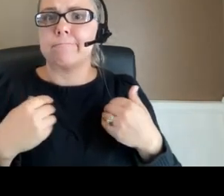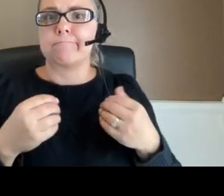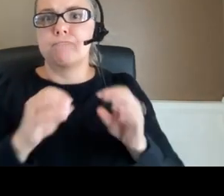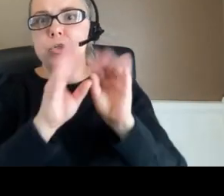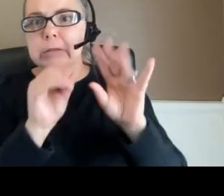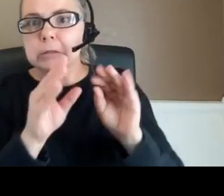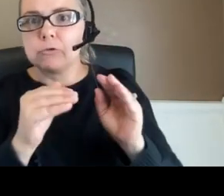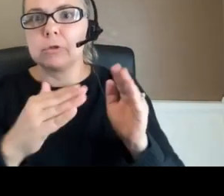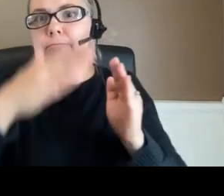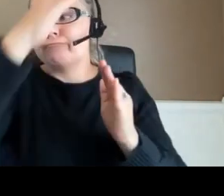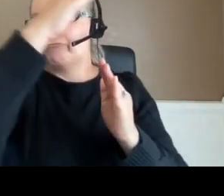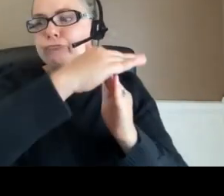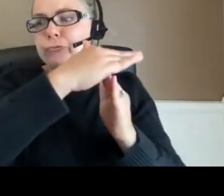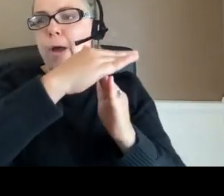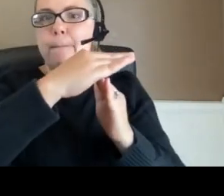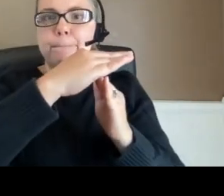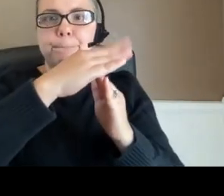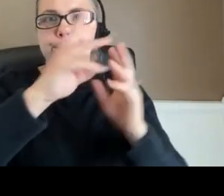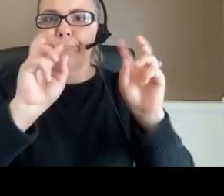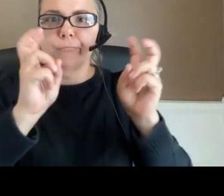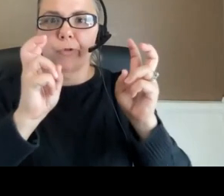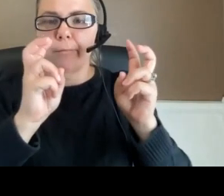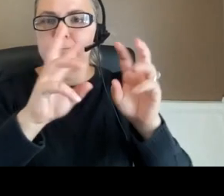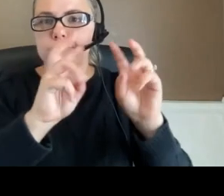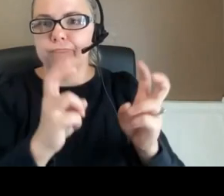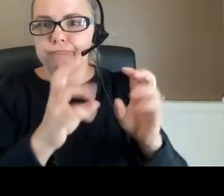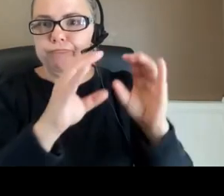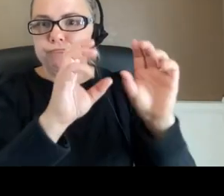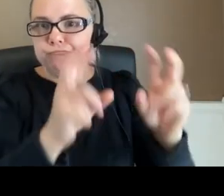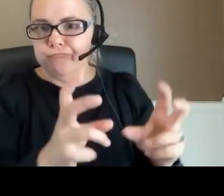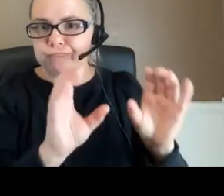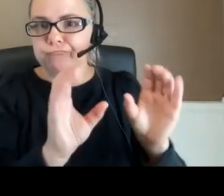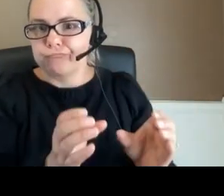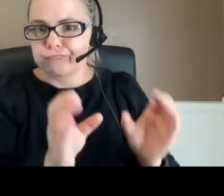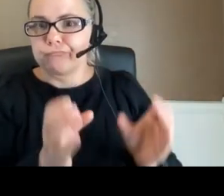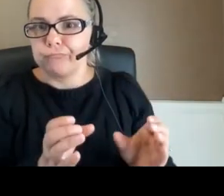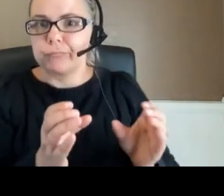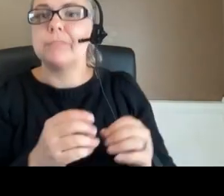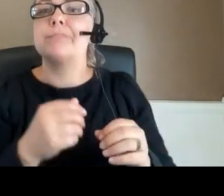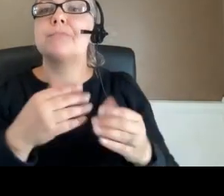stuff at the bottom but that's hidden from all users in this case and there's no content in them,